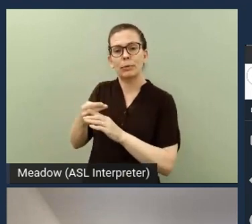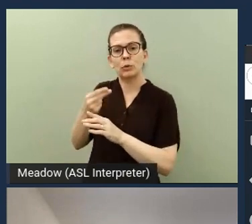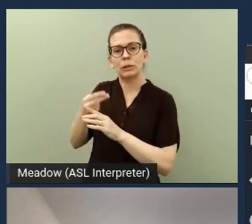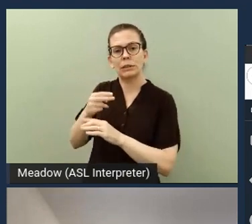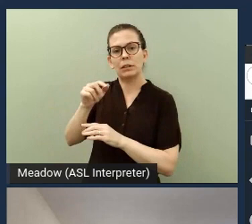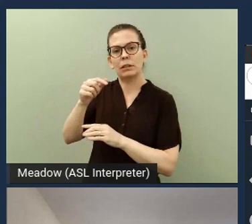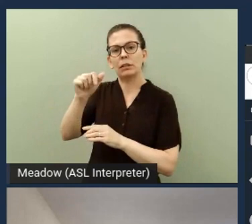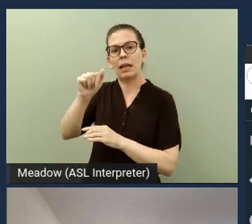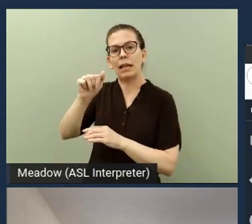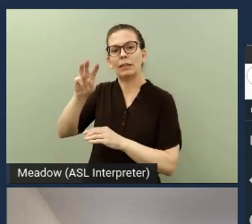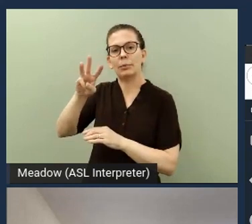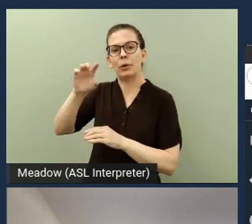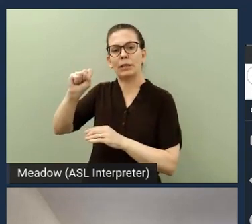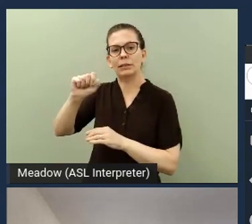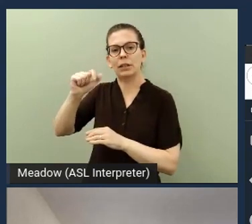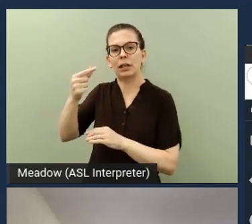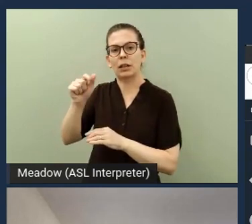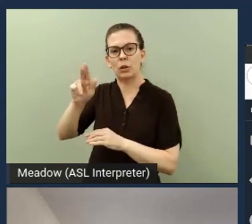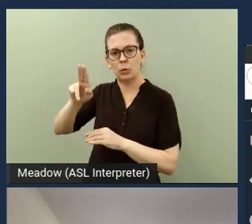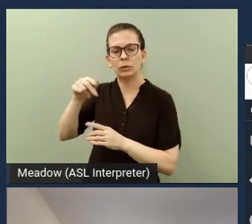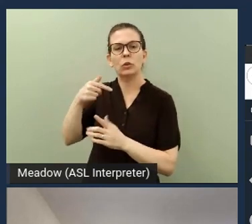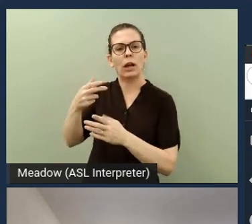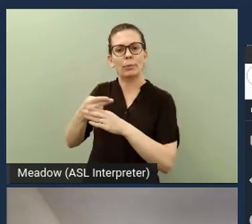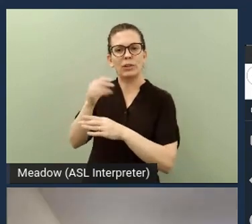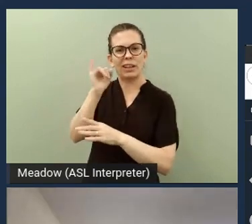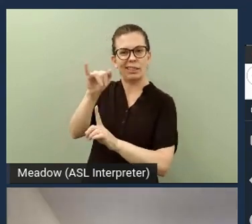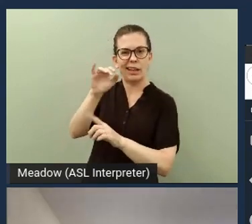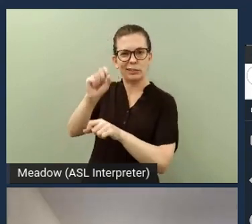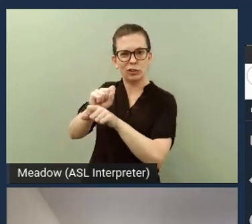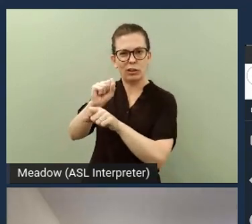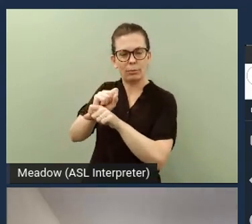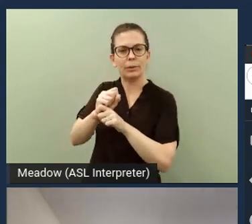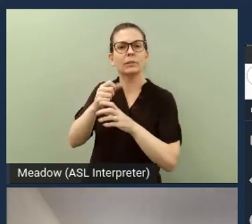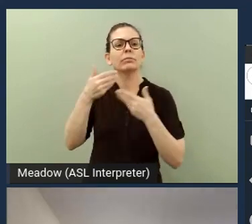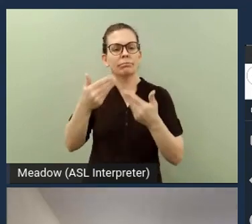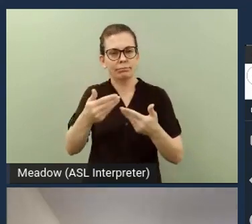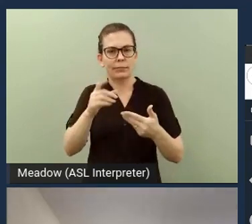so I'm invoking an AWS Glue job to do some data preparation,